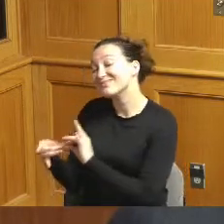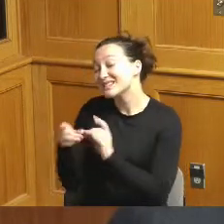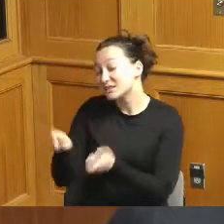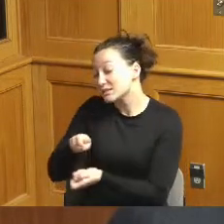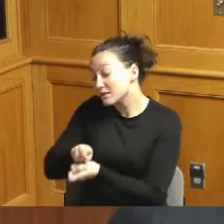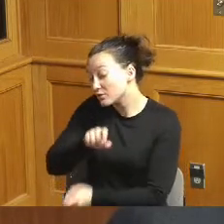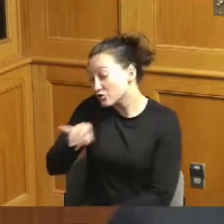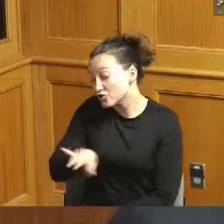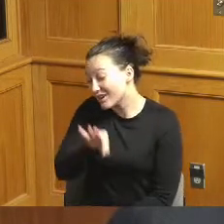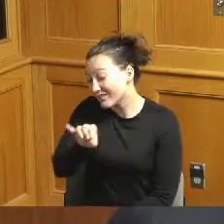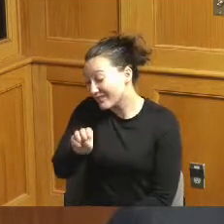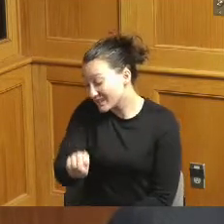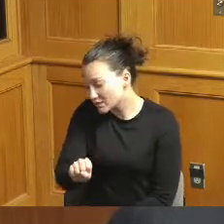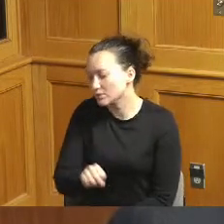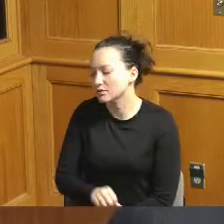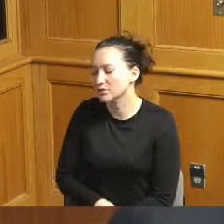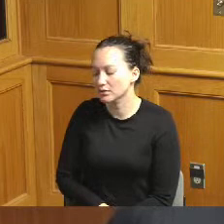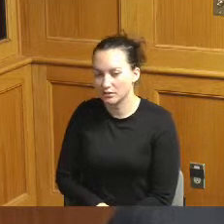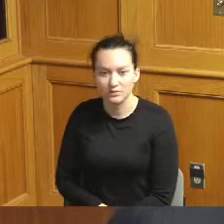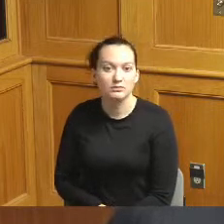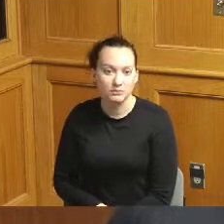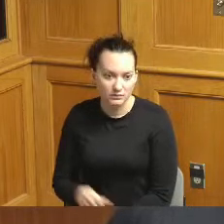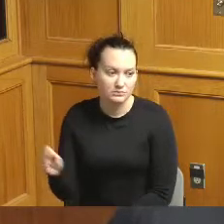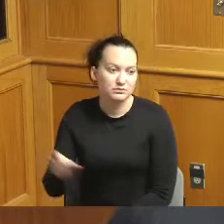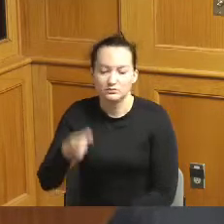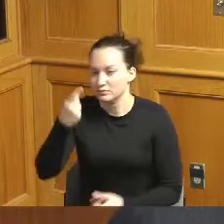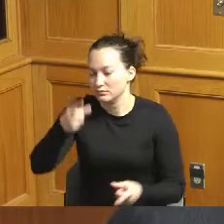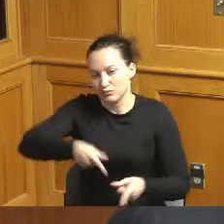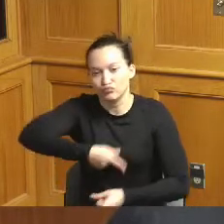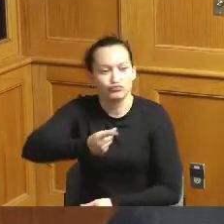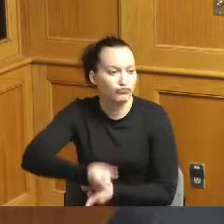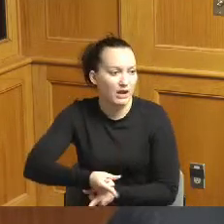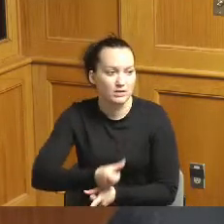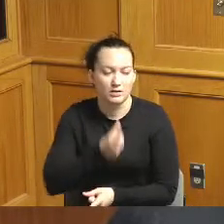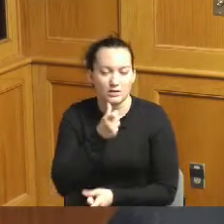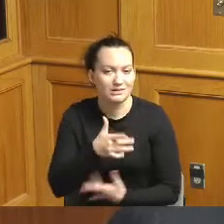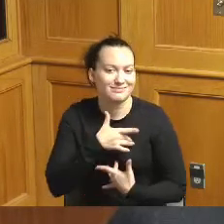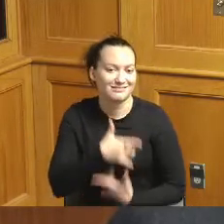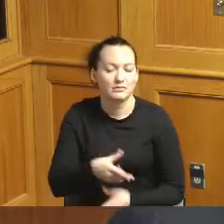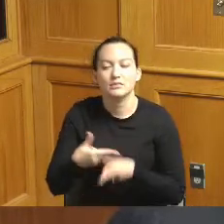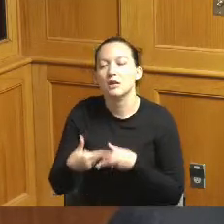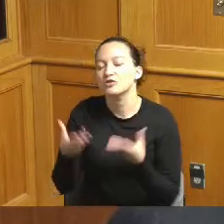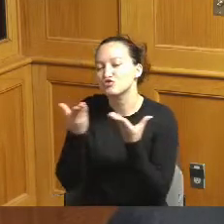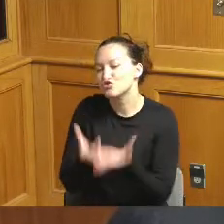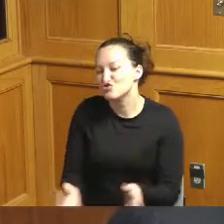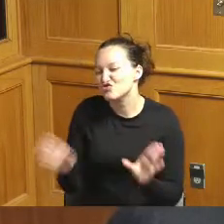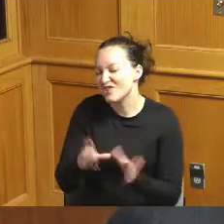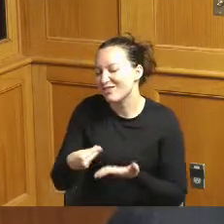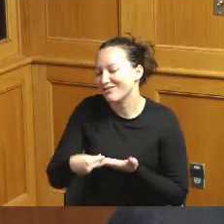JFS budget it is absolutely correct it is we don't typically refer to as a general fund Department's